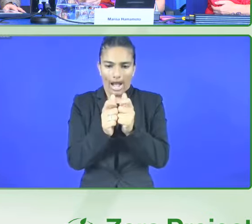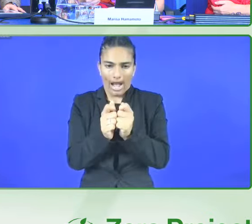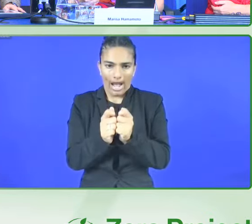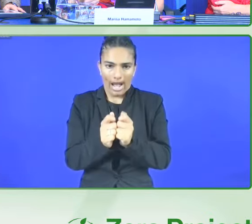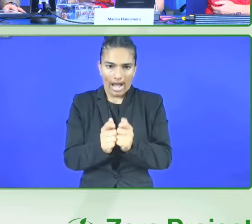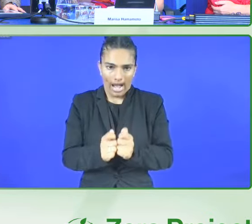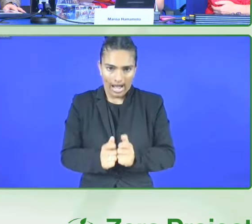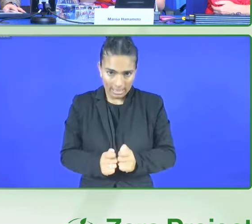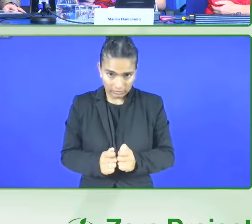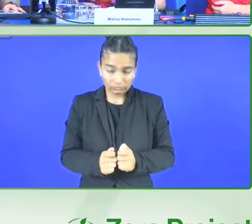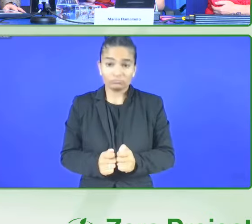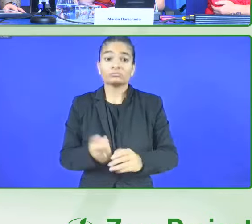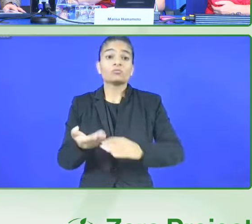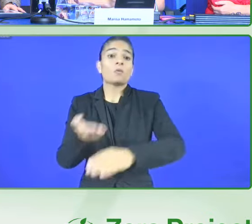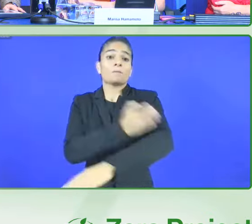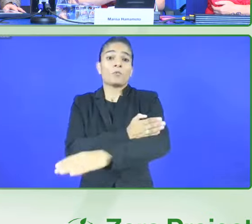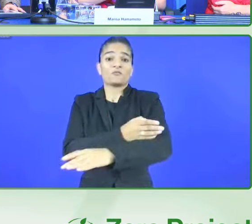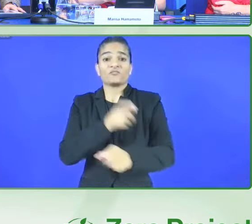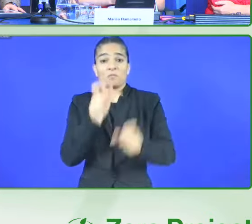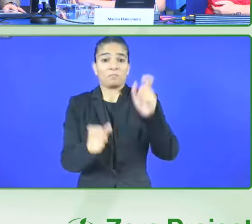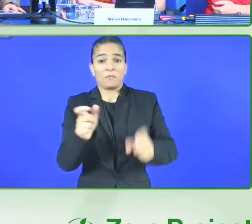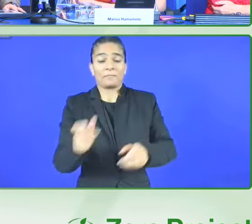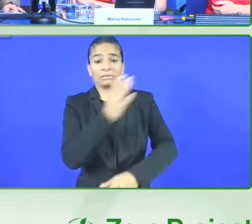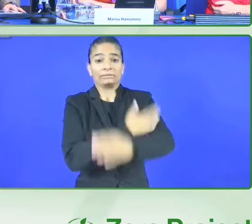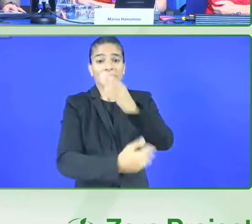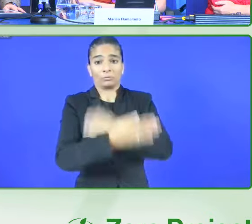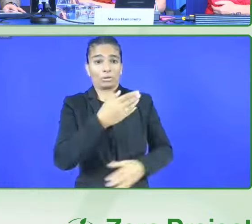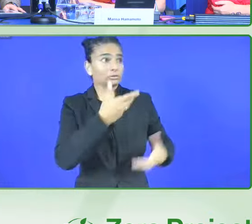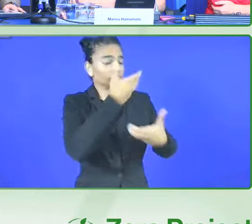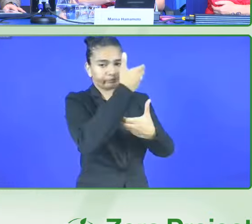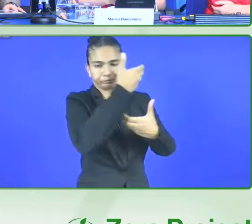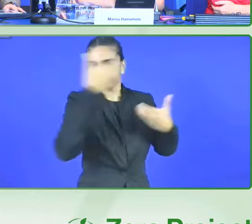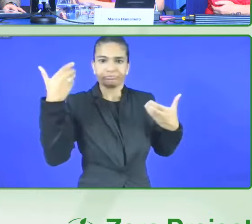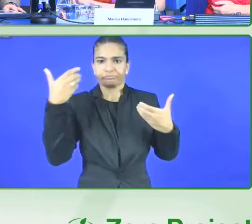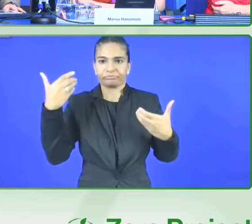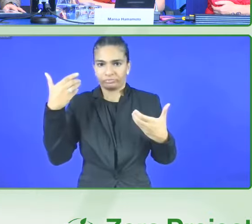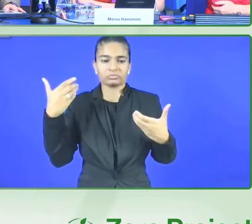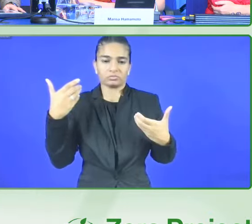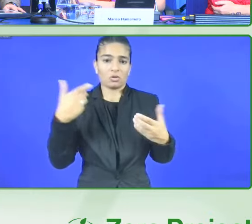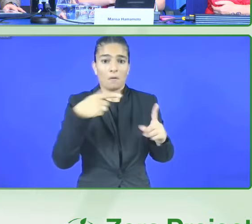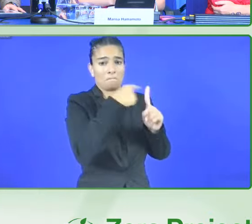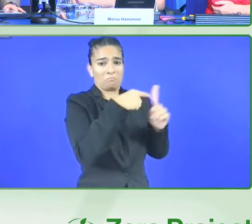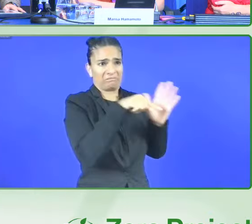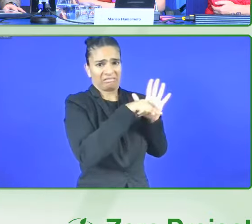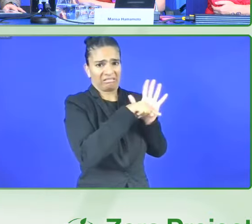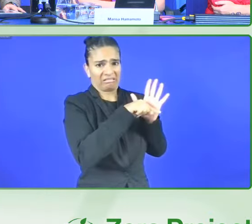is a professional dance company that advocates for disability inclusion.